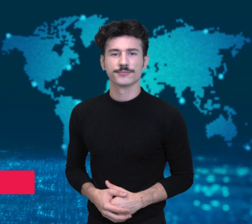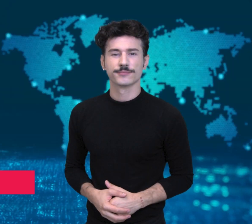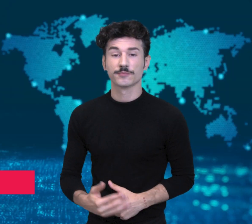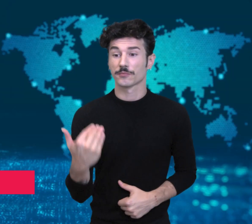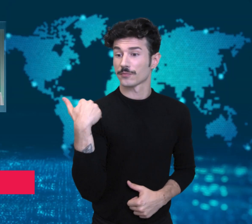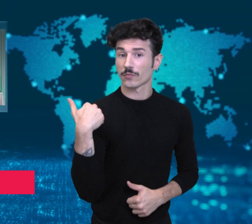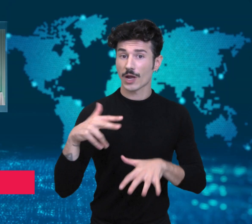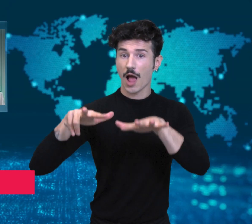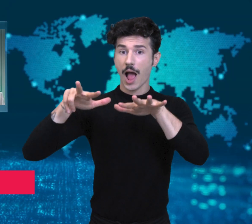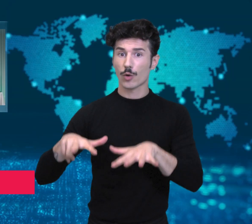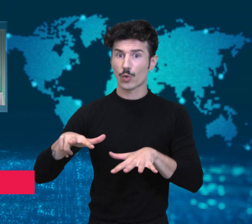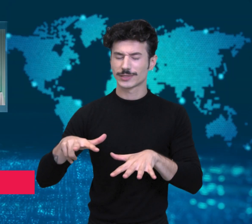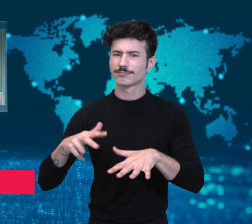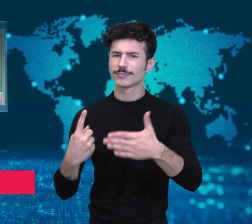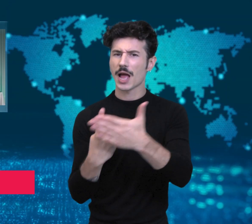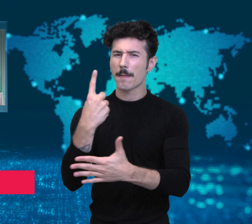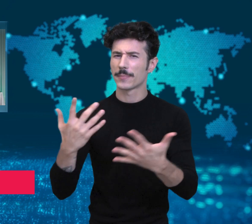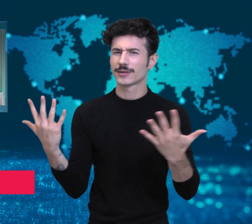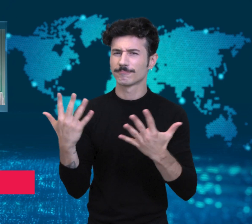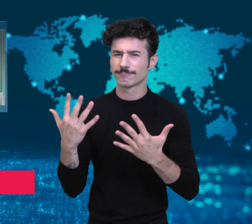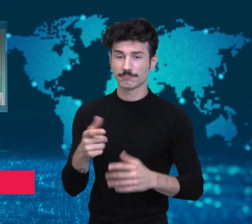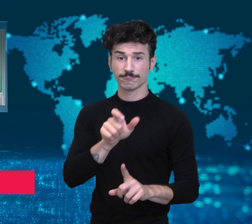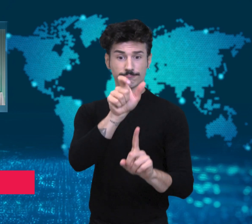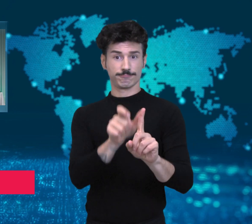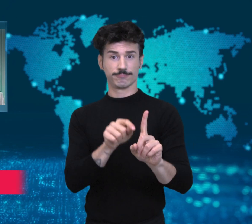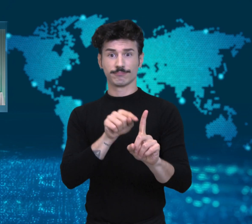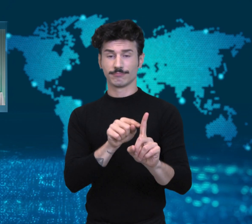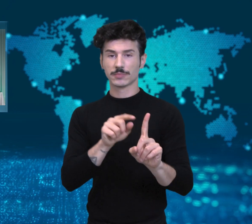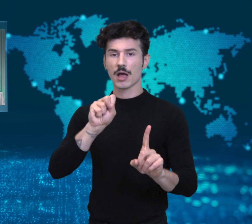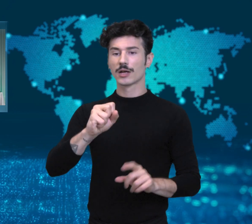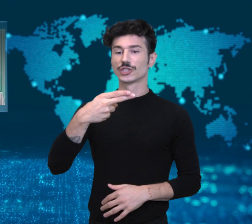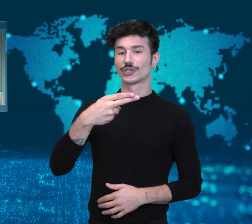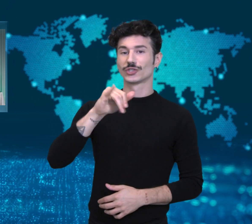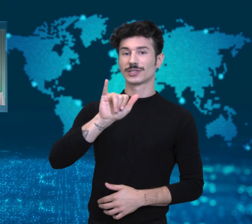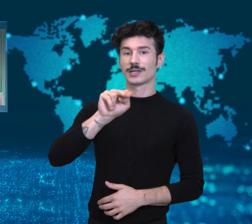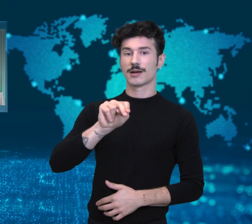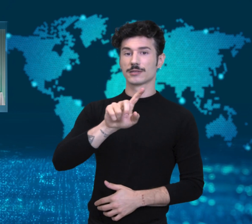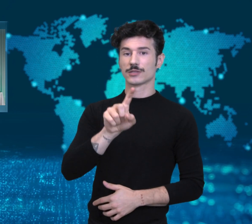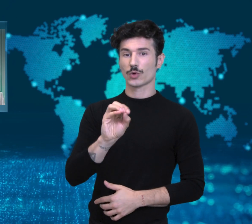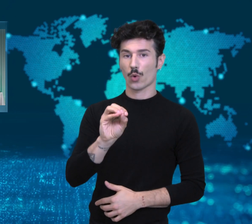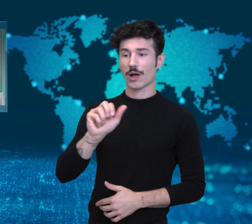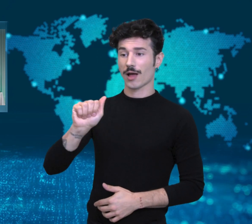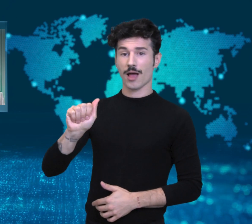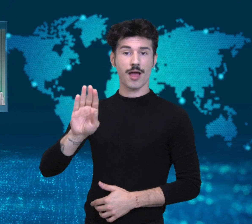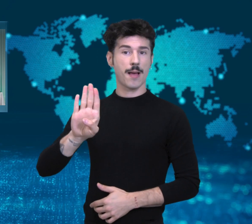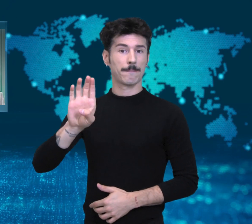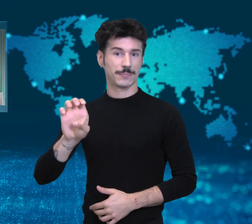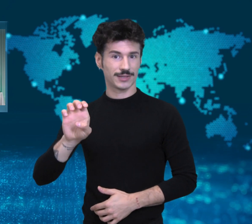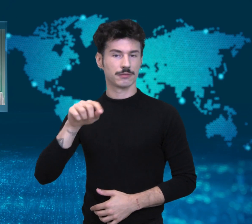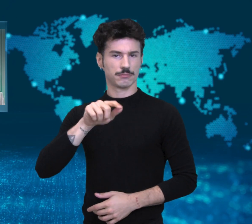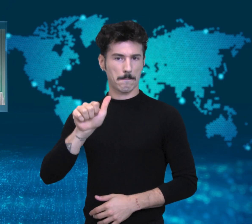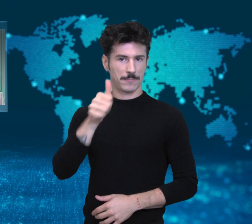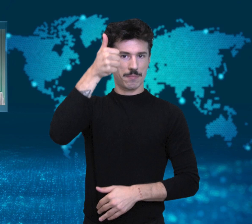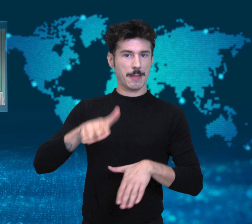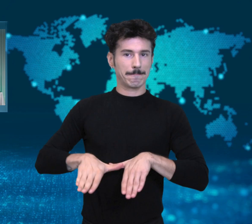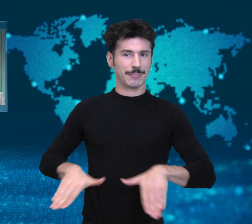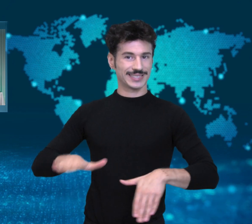[Alessio]: In August, Shinzo Abe, the Prime Minister of Japan